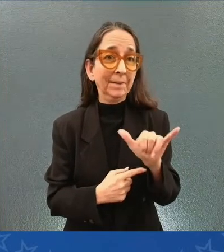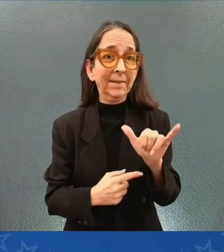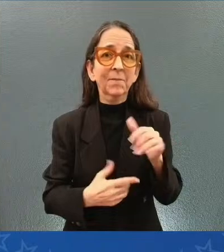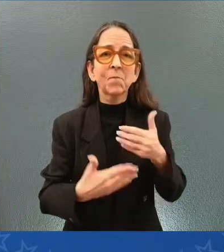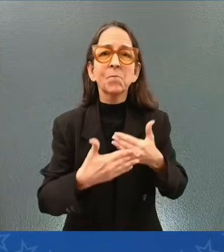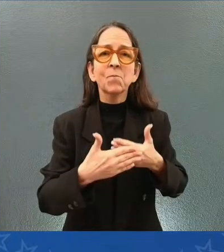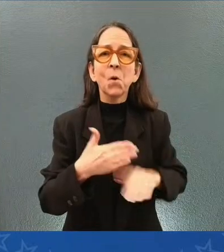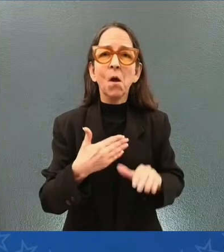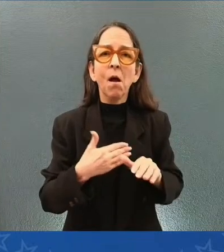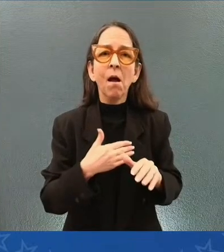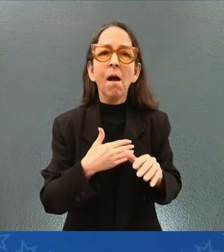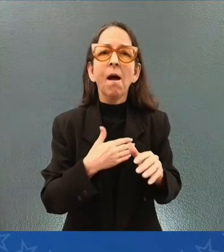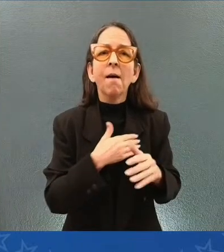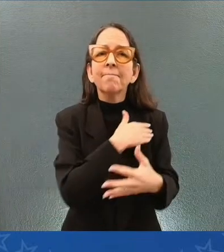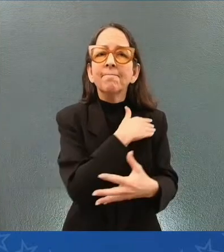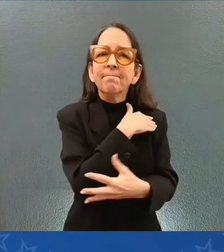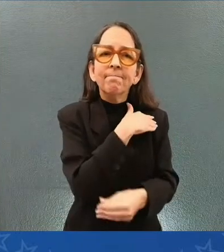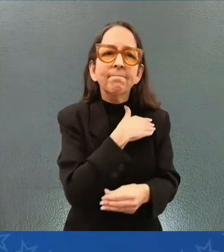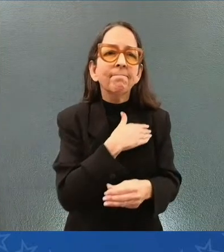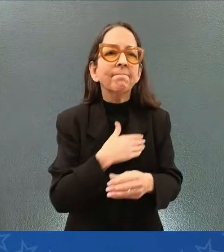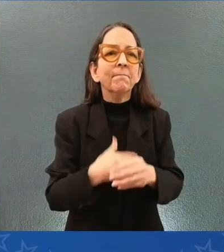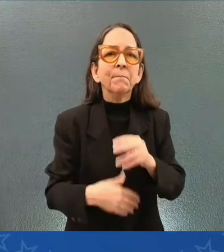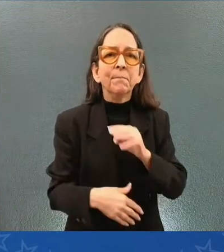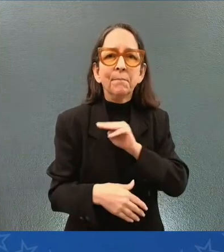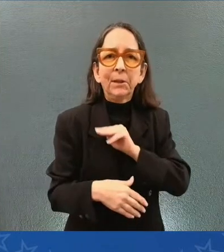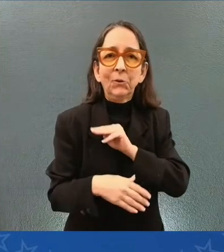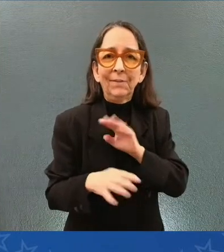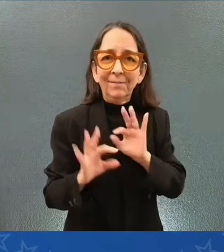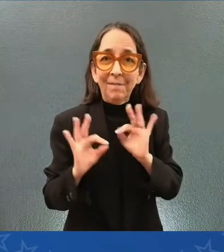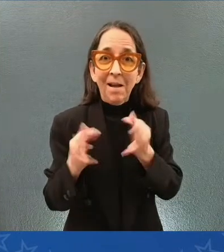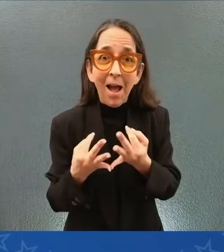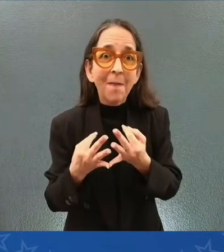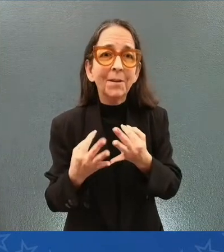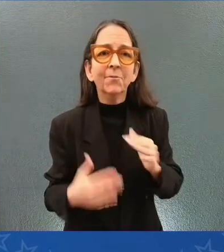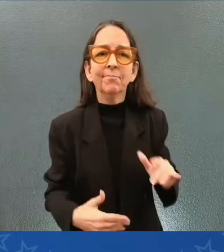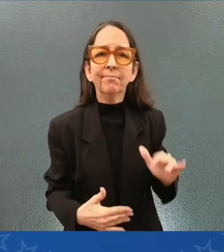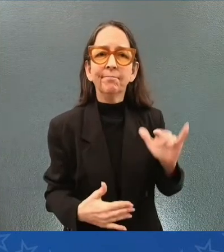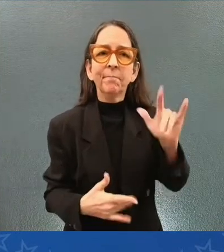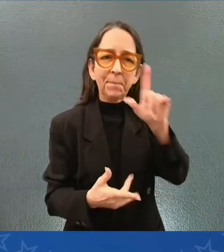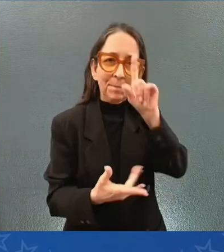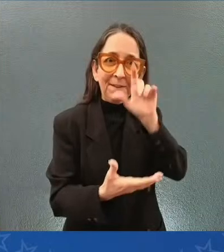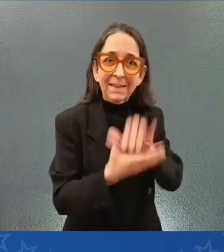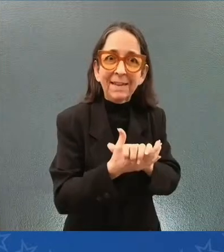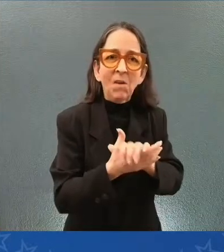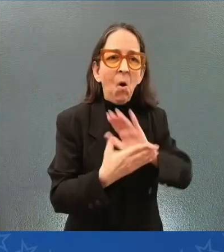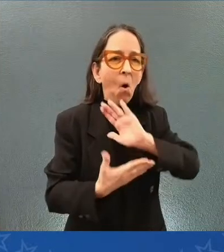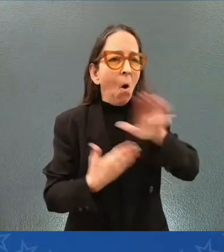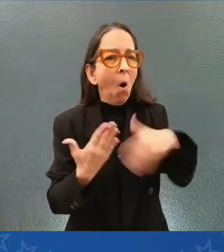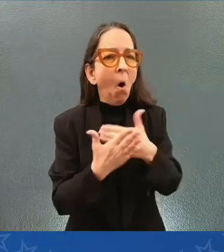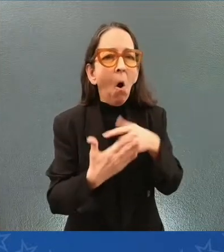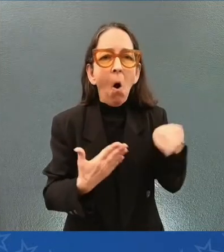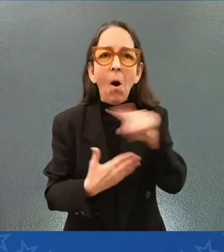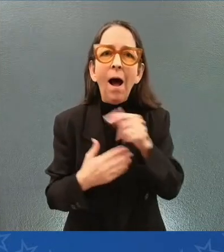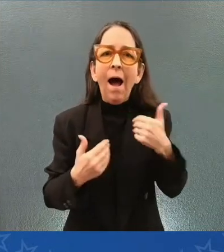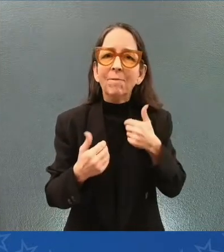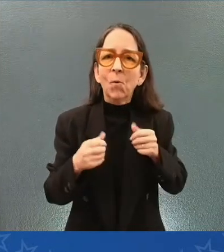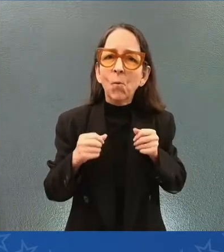George Romney developed a deep belief in the idea that everyone deserves a fair shot at 'The American Dream" as a respected auto executive